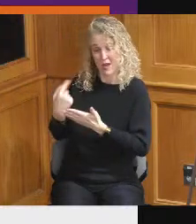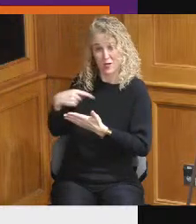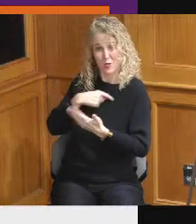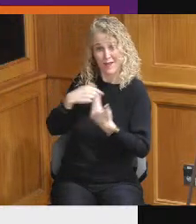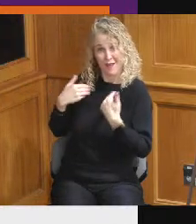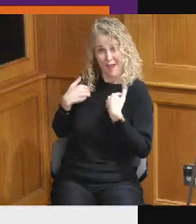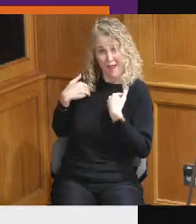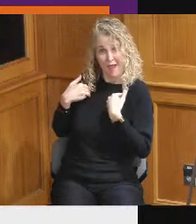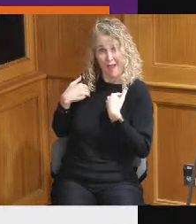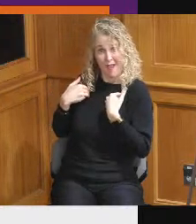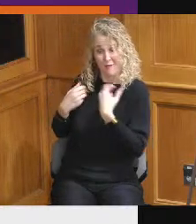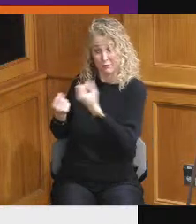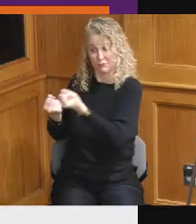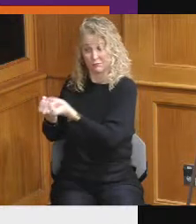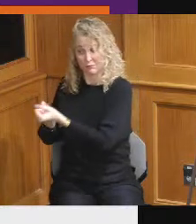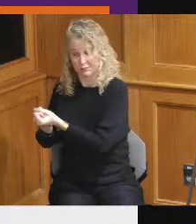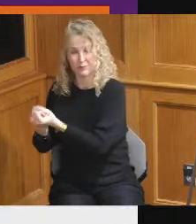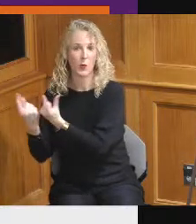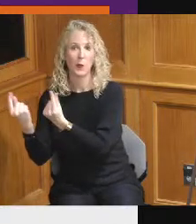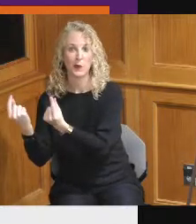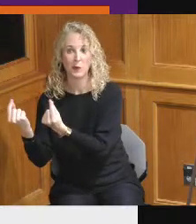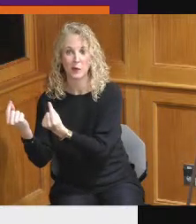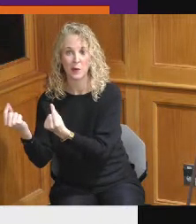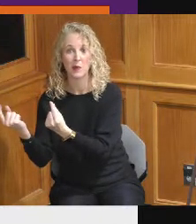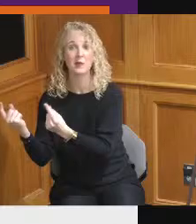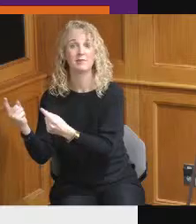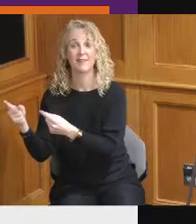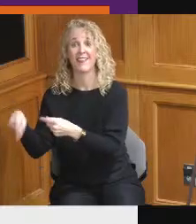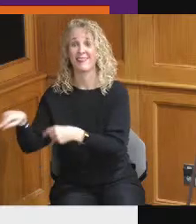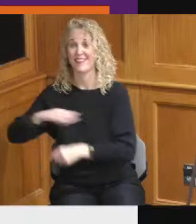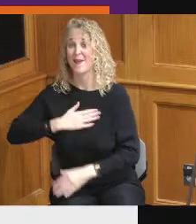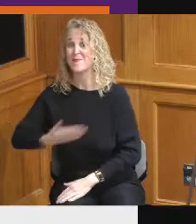make a big impact and create a model and they have have taken up that challenge but that has been a